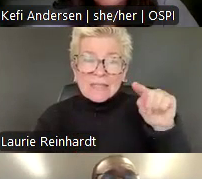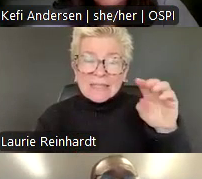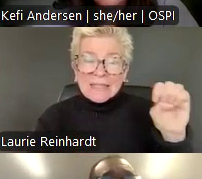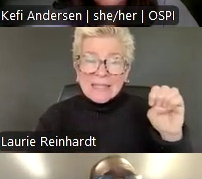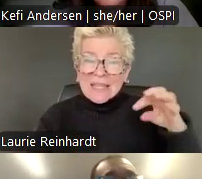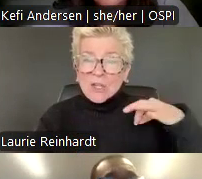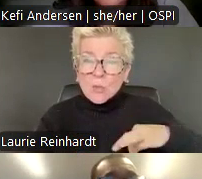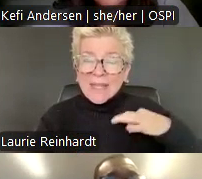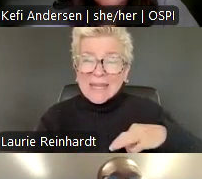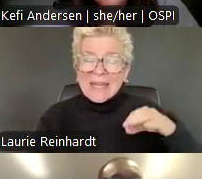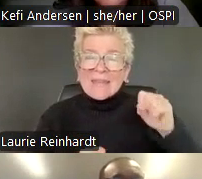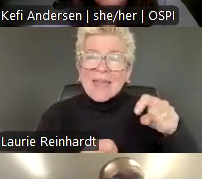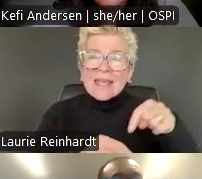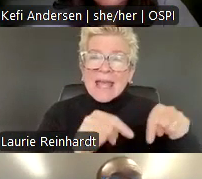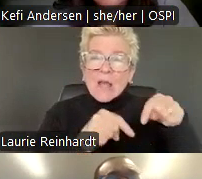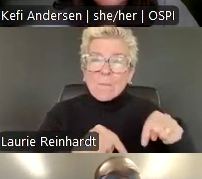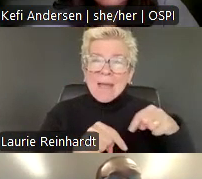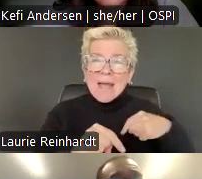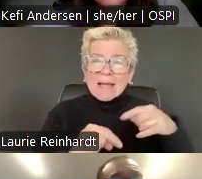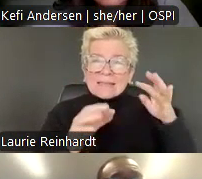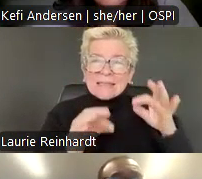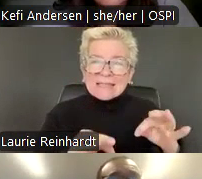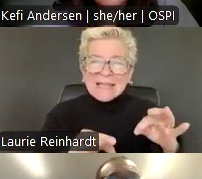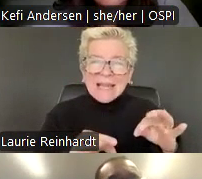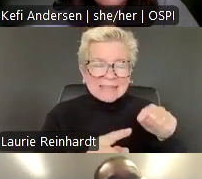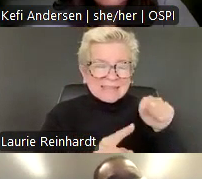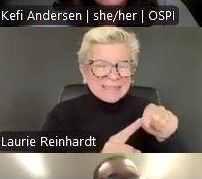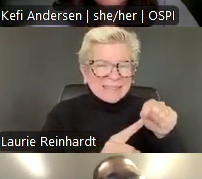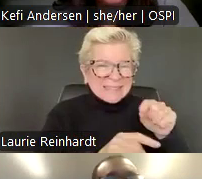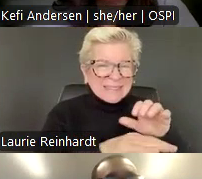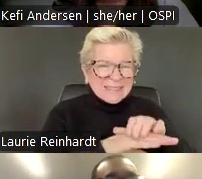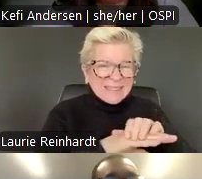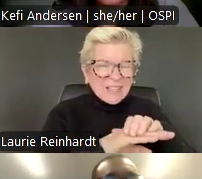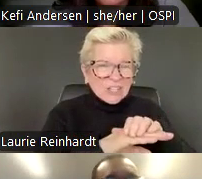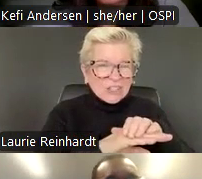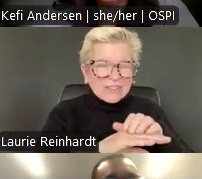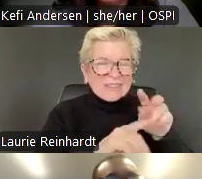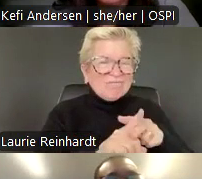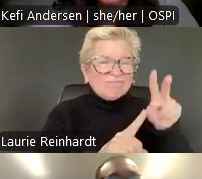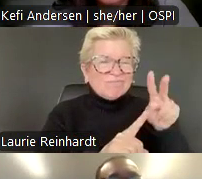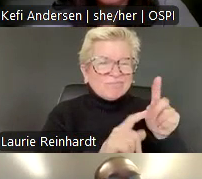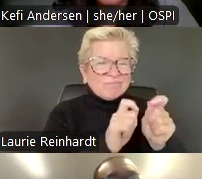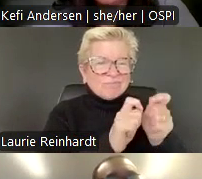they can go back and decide to change the allocation of that credit from